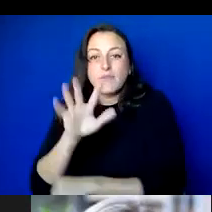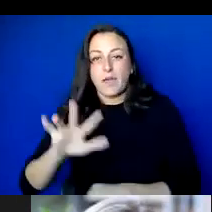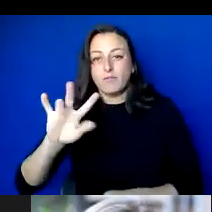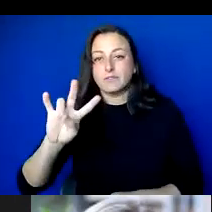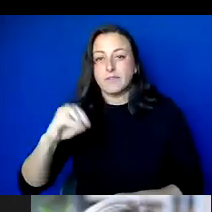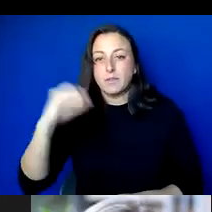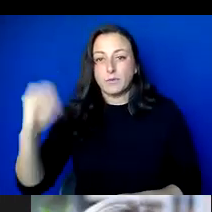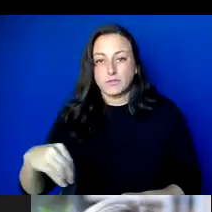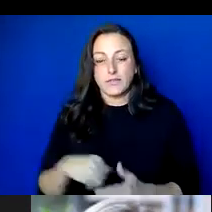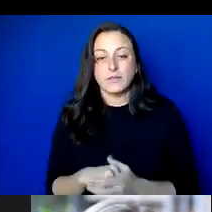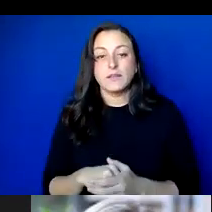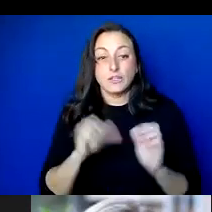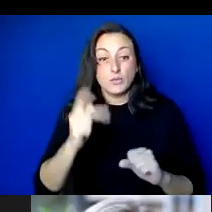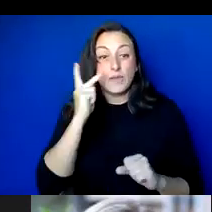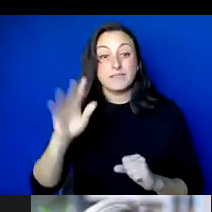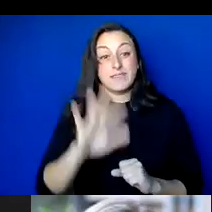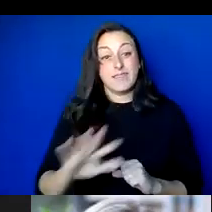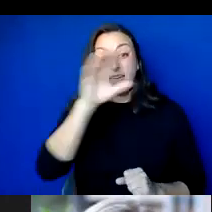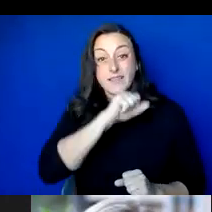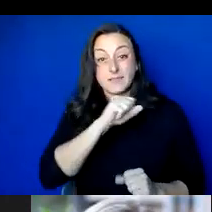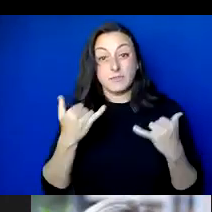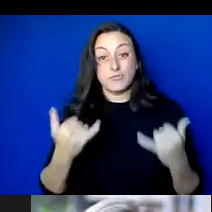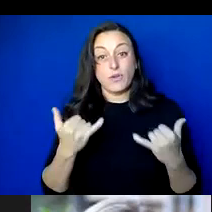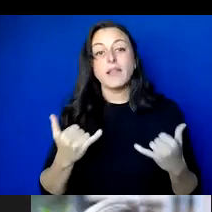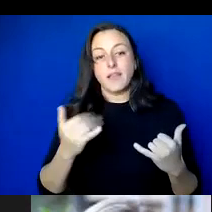estimates that we have right now that we're going to be well over our goal